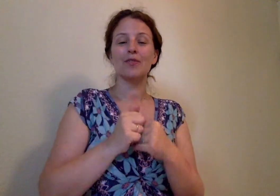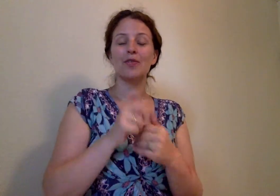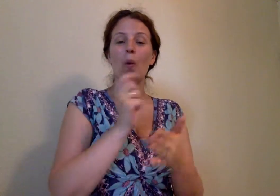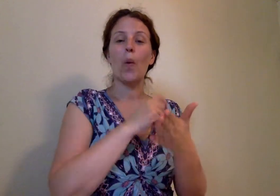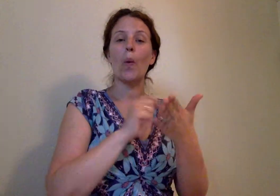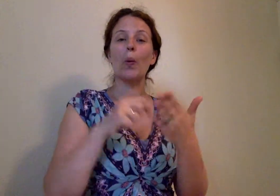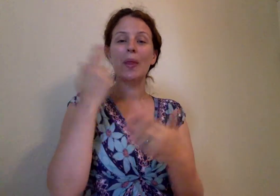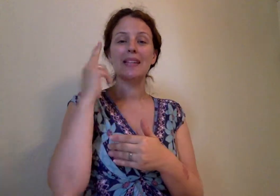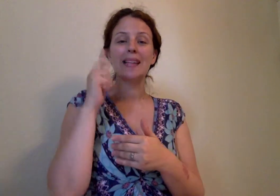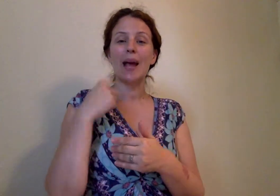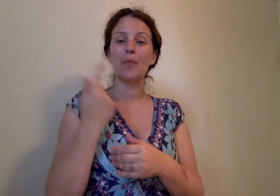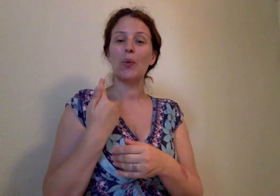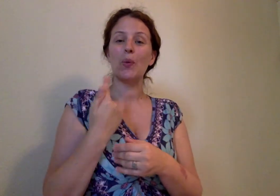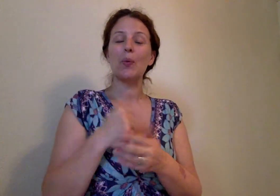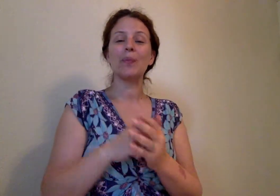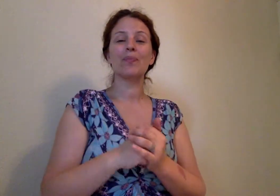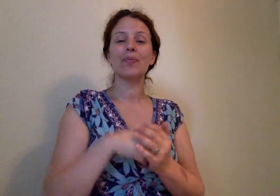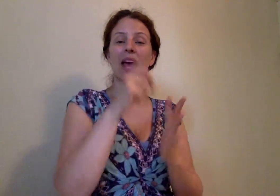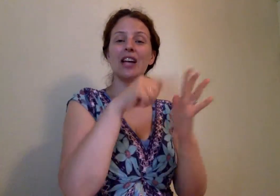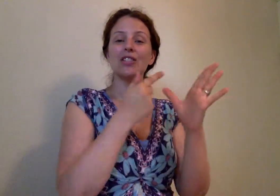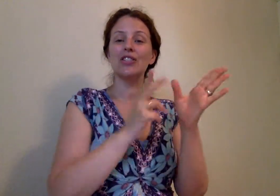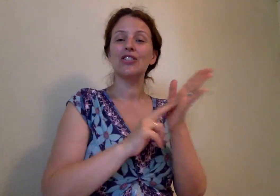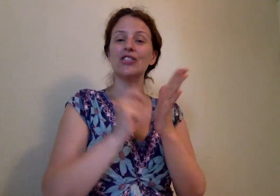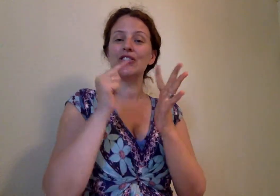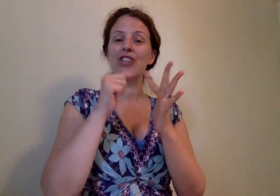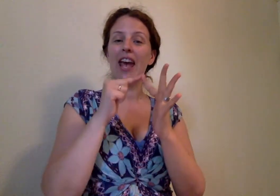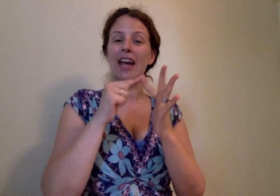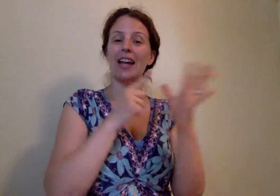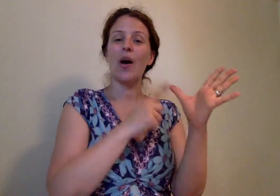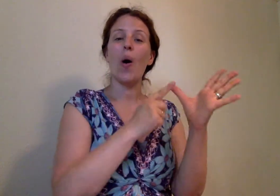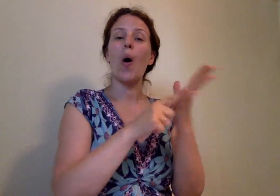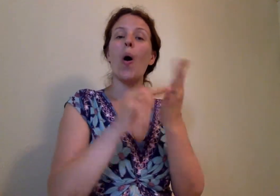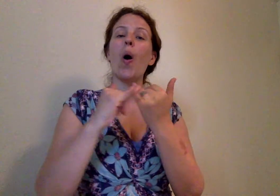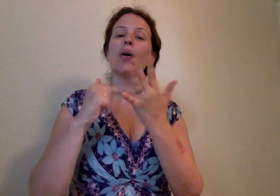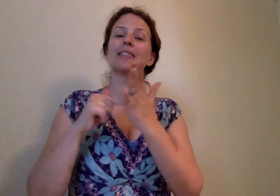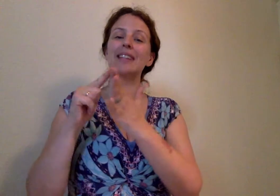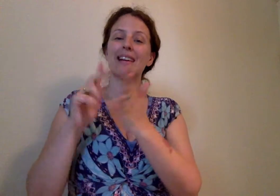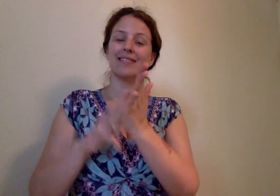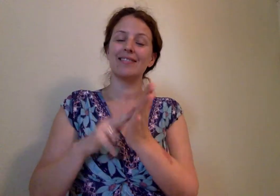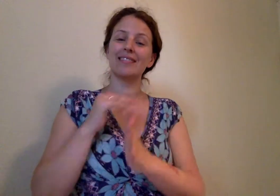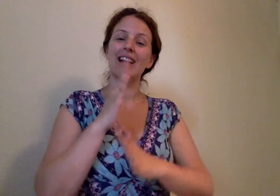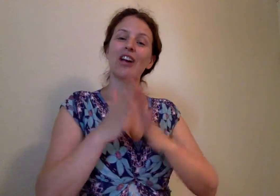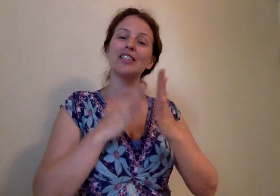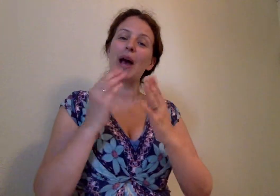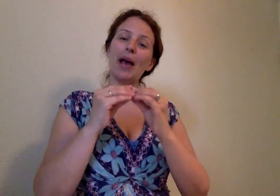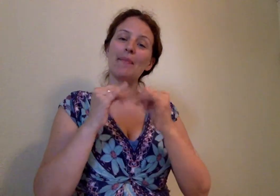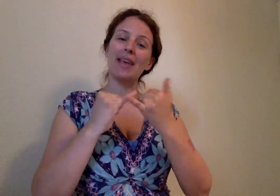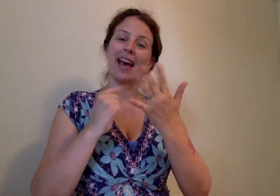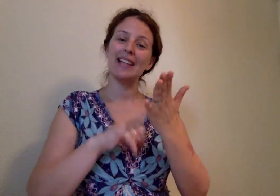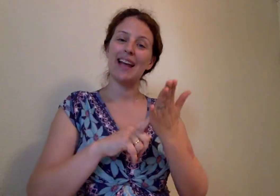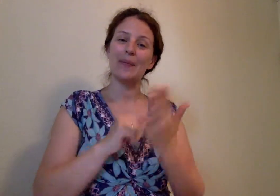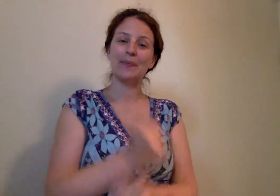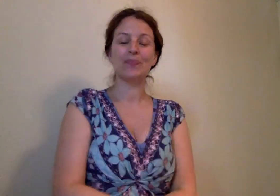The author's name is Jane Austen and it's signed in BSL.